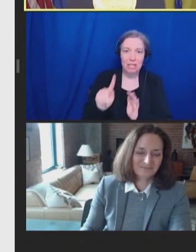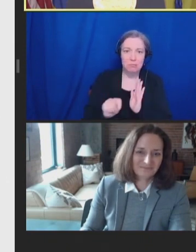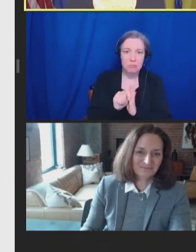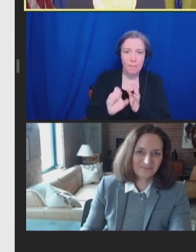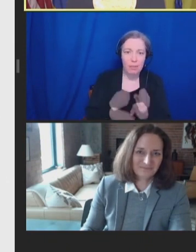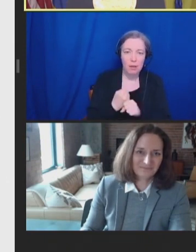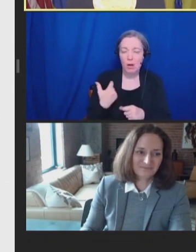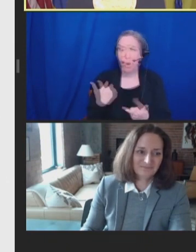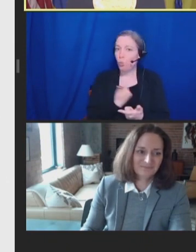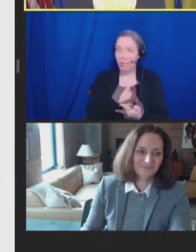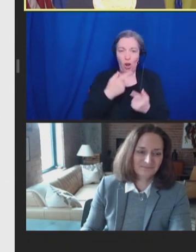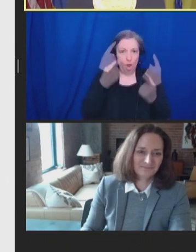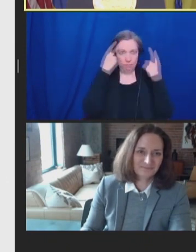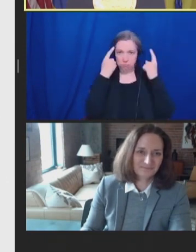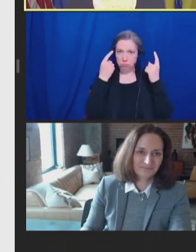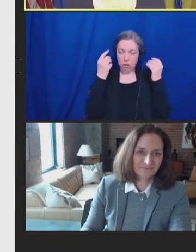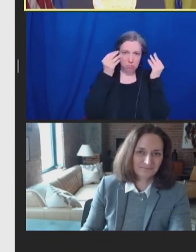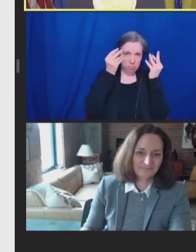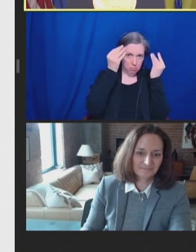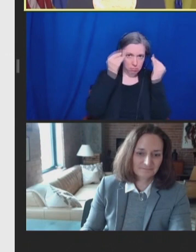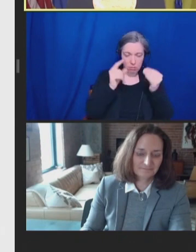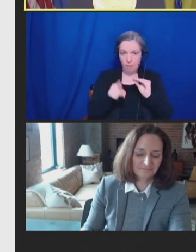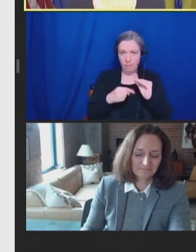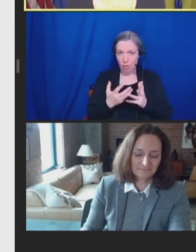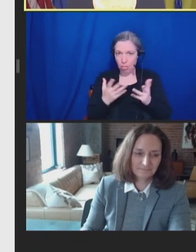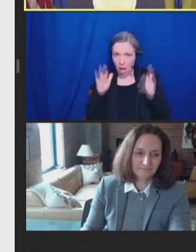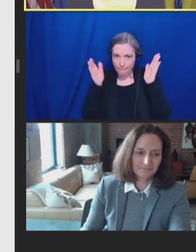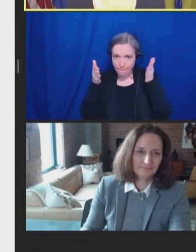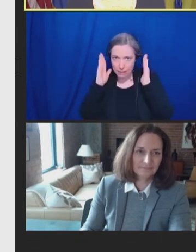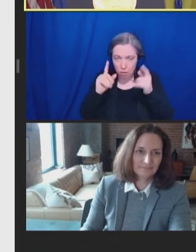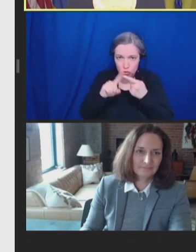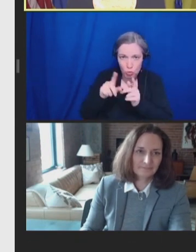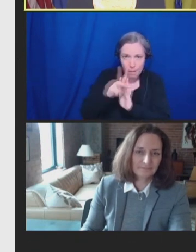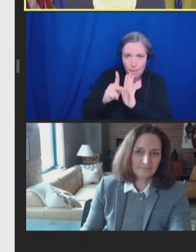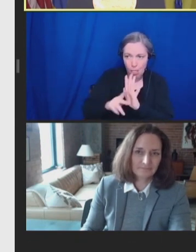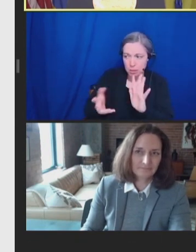close attention to what's going on on the policy front and getting ready then in the Immunization